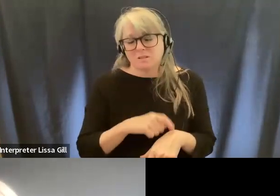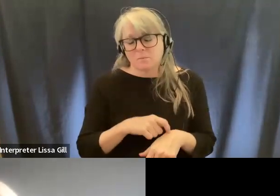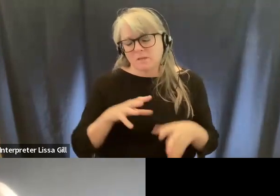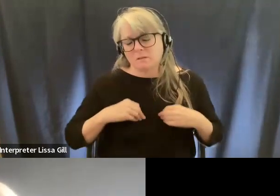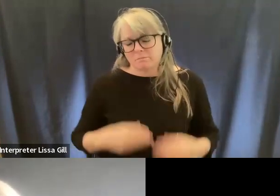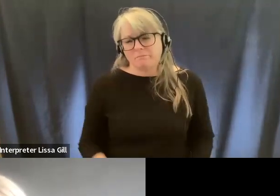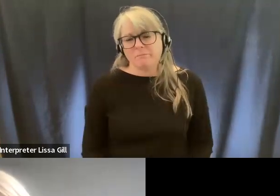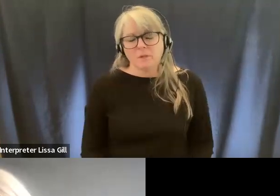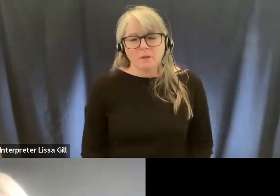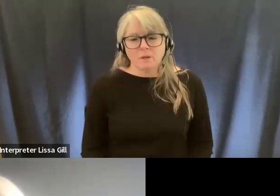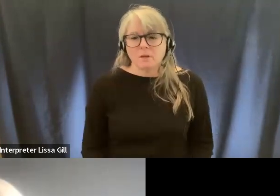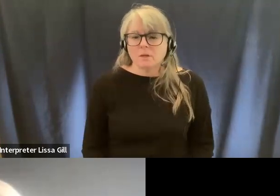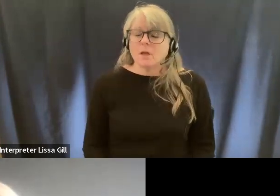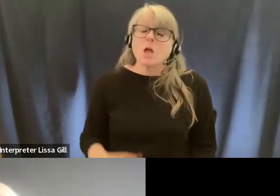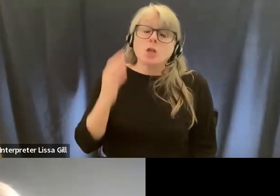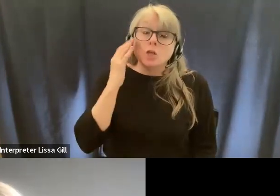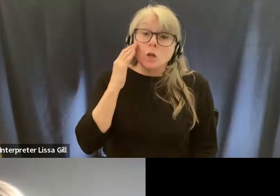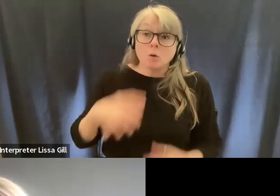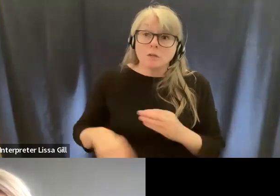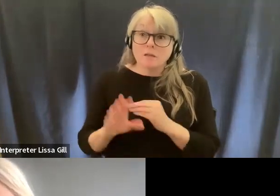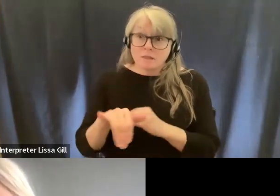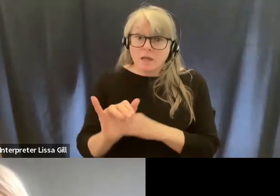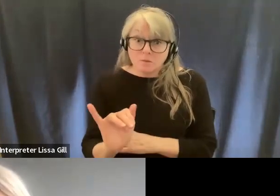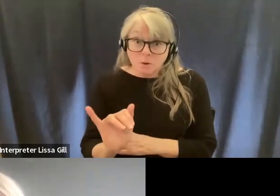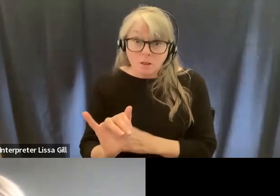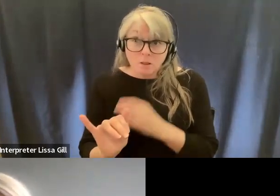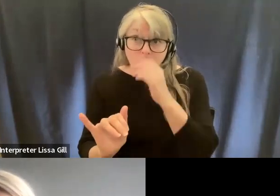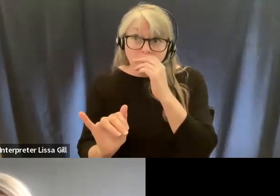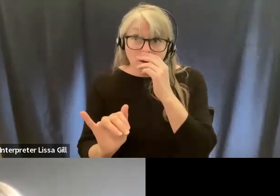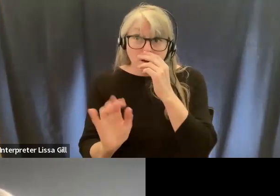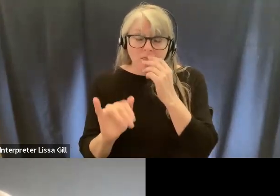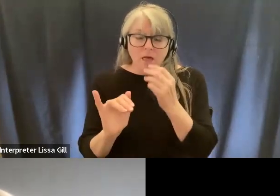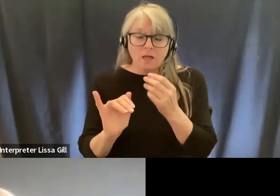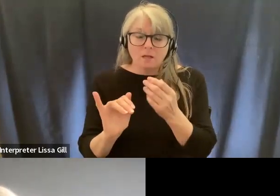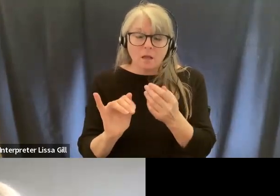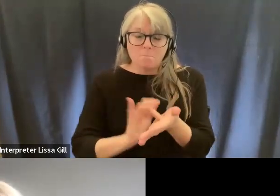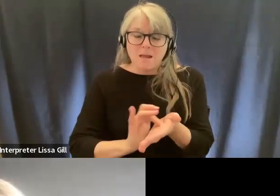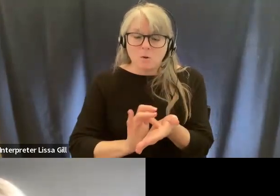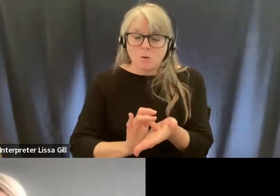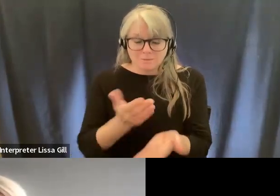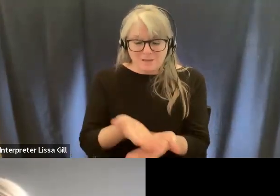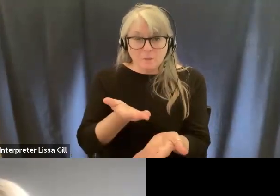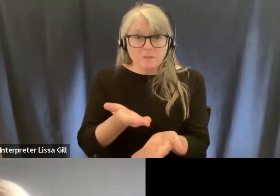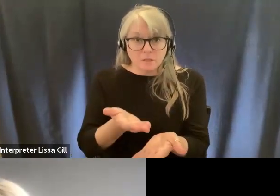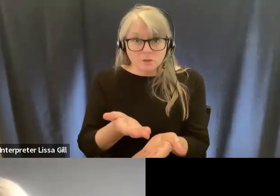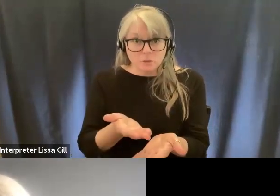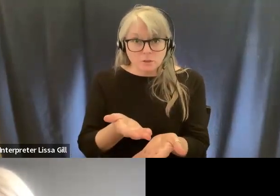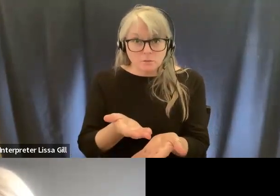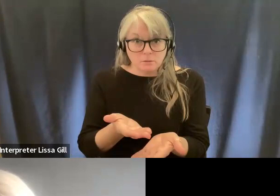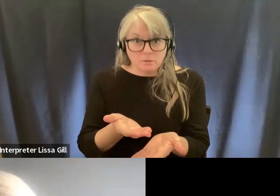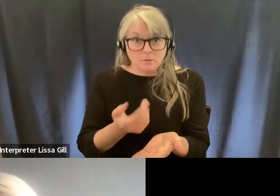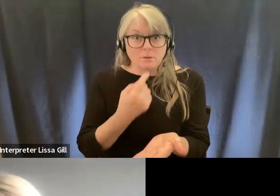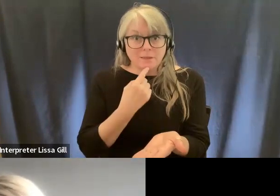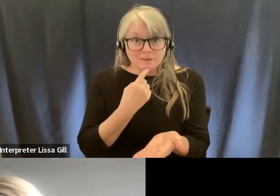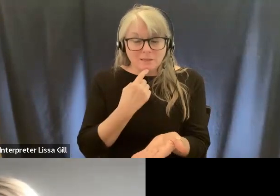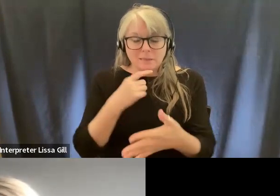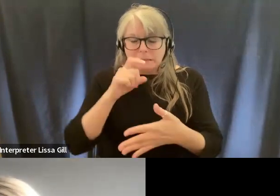You know, and a follow-up to that as well, you know, that that medical documentation that you're able to obtain stating needs and everything.